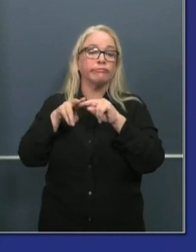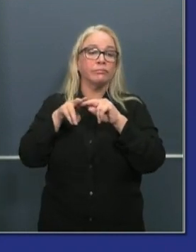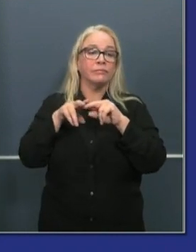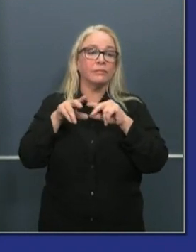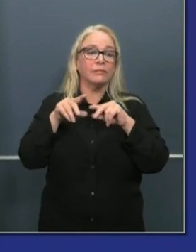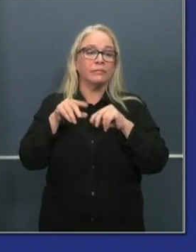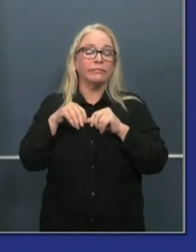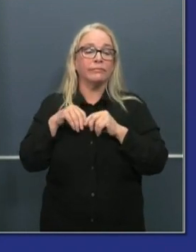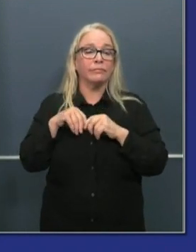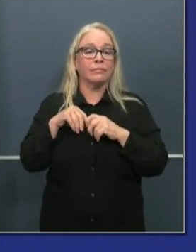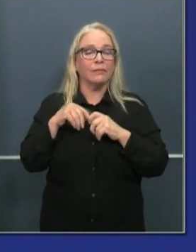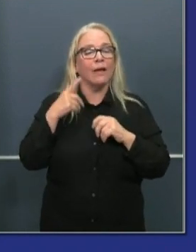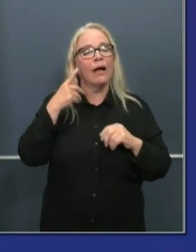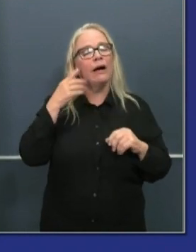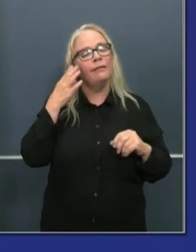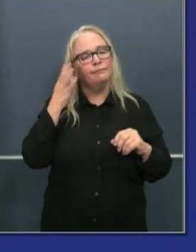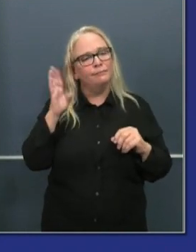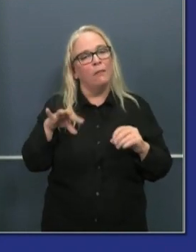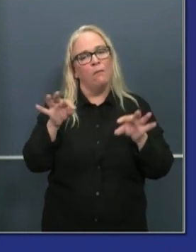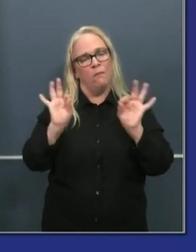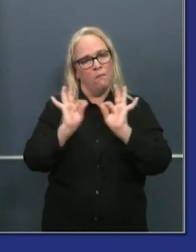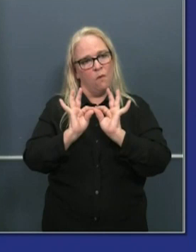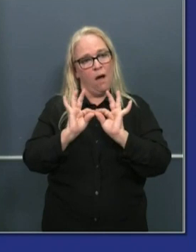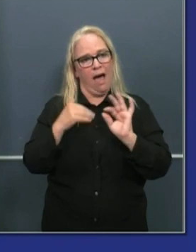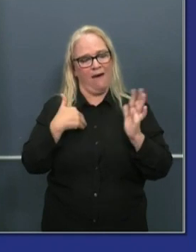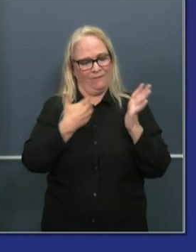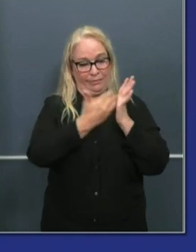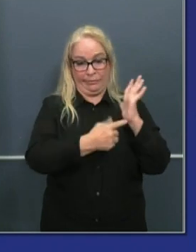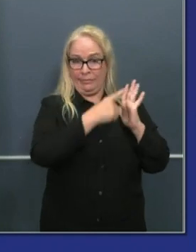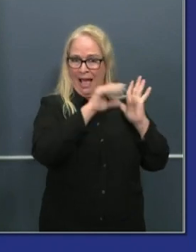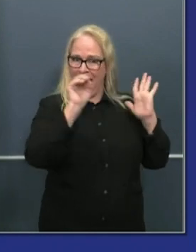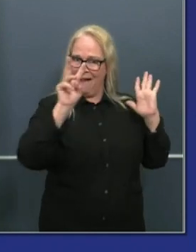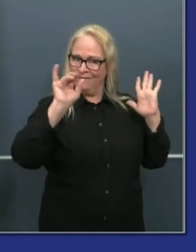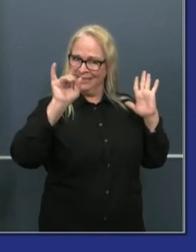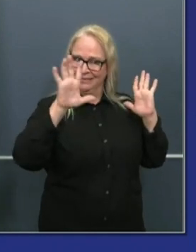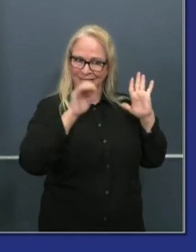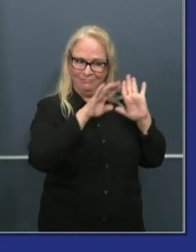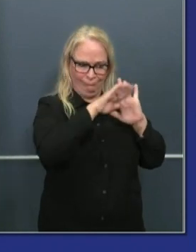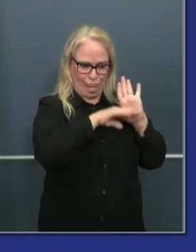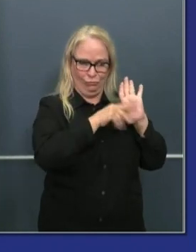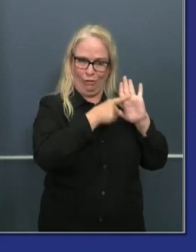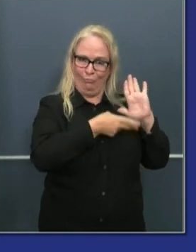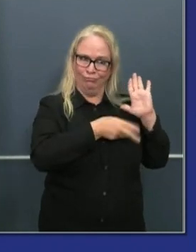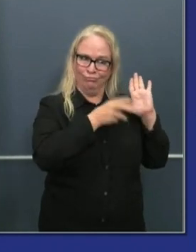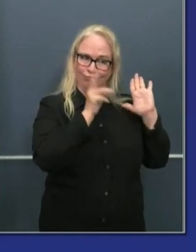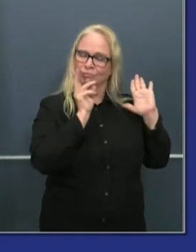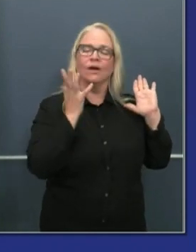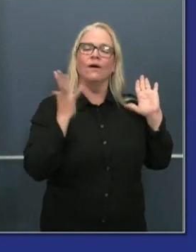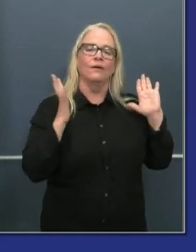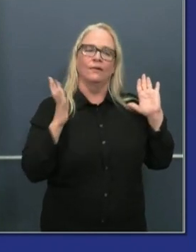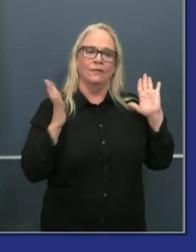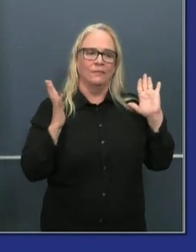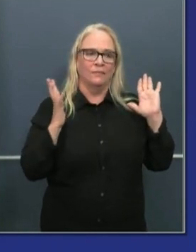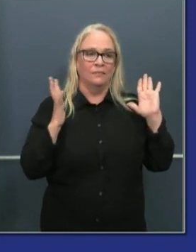RATES OF SOMEHOW DROPPED SIGNIFICANTLY, AND THERE IS SOME STATISTICAL EVIDENCE TO LAY CLAIM TO THAT, BUT THERE IS